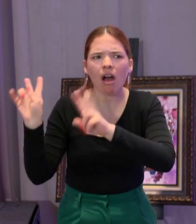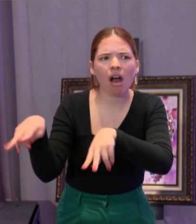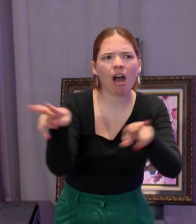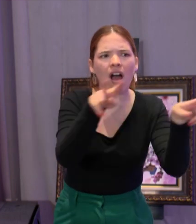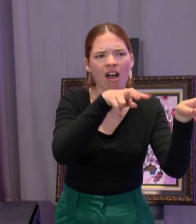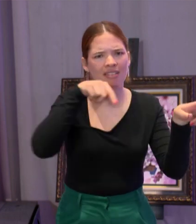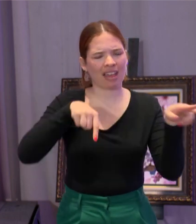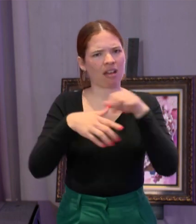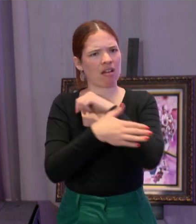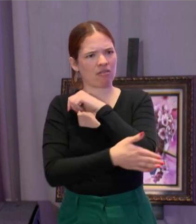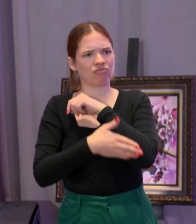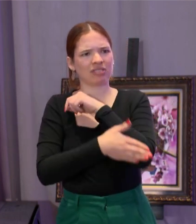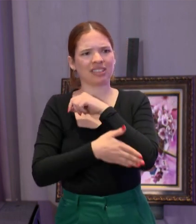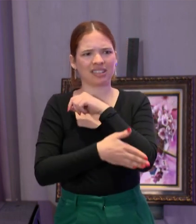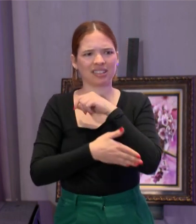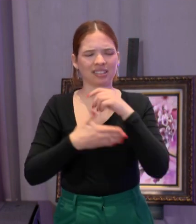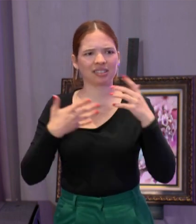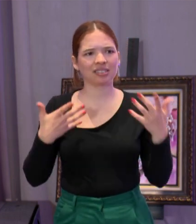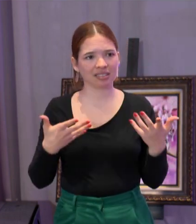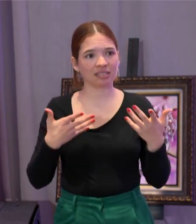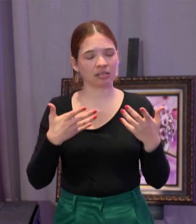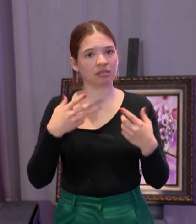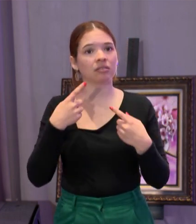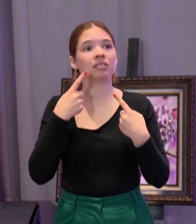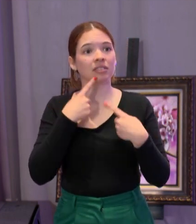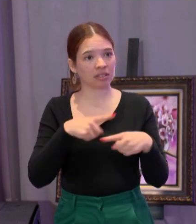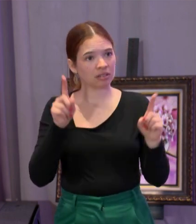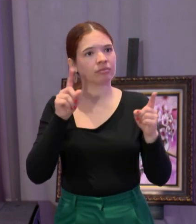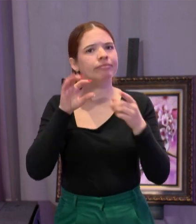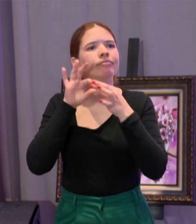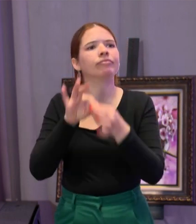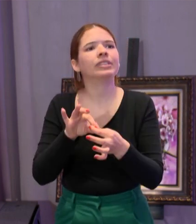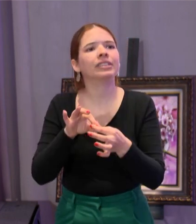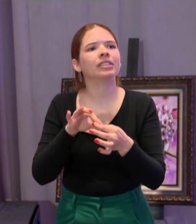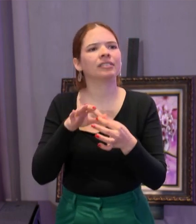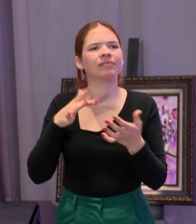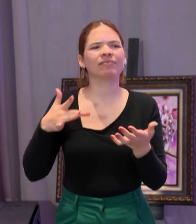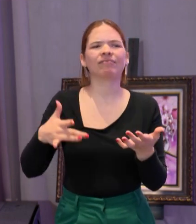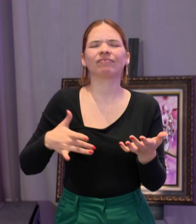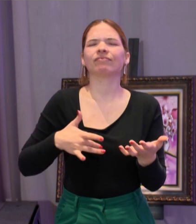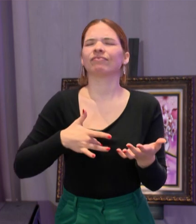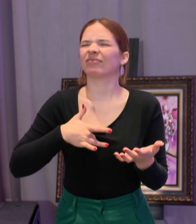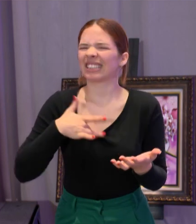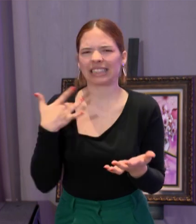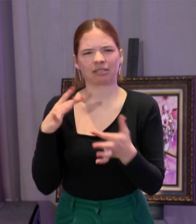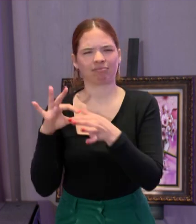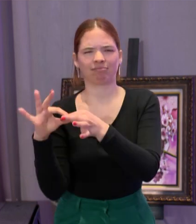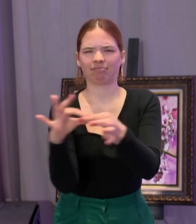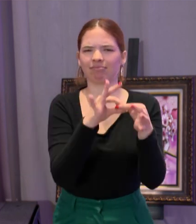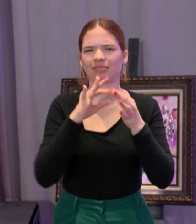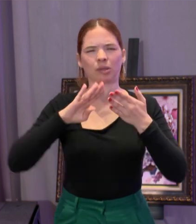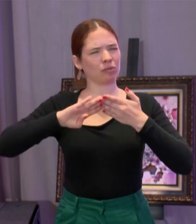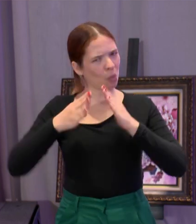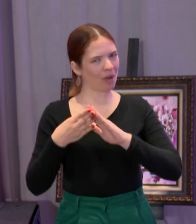ITS SUCCESS IS DEEPLY ROOTED IN THE STRONG SENSE OF COMMUNITY